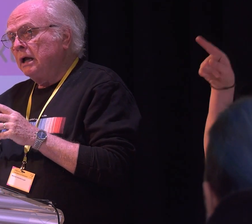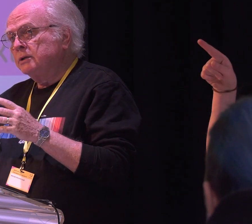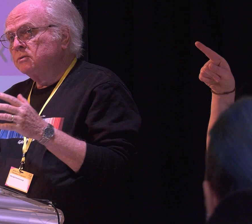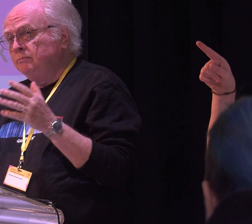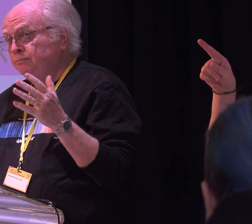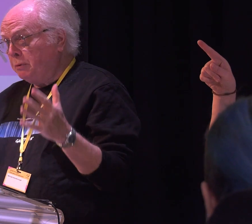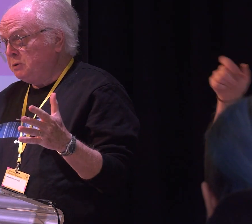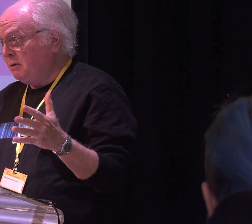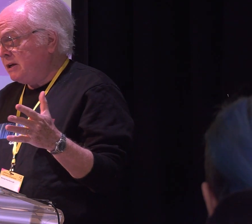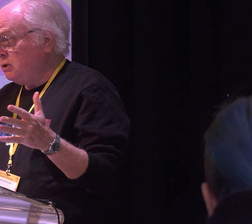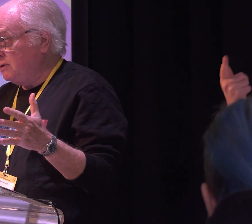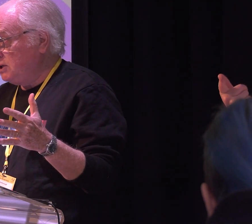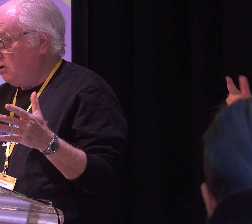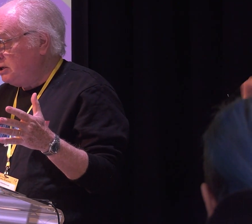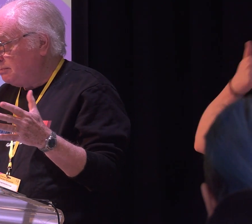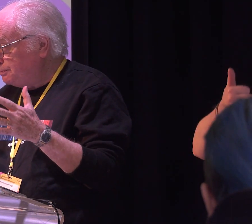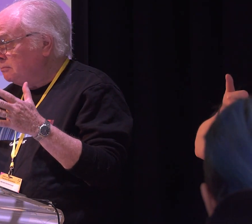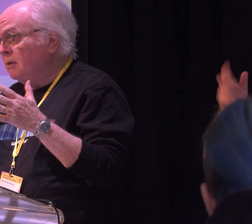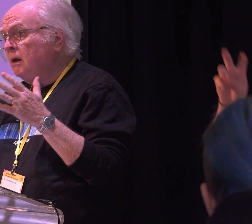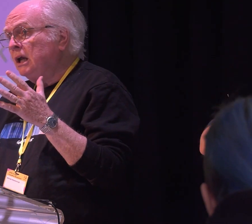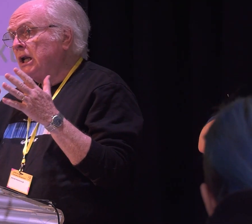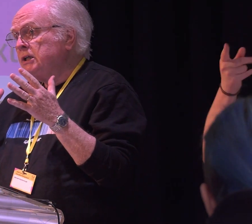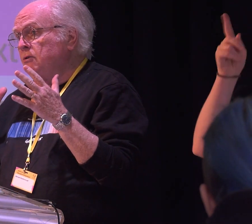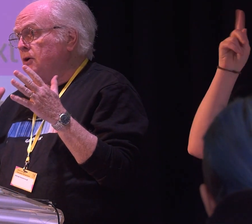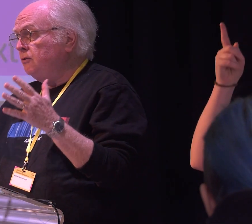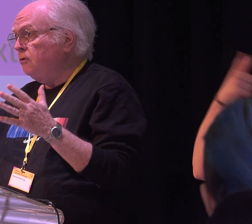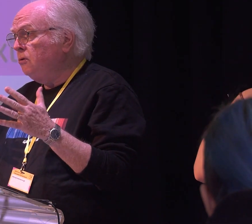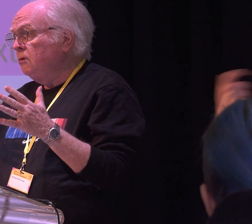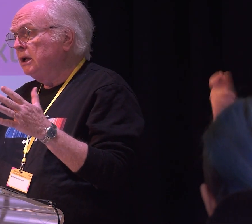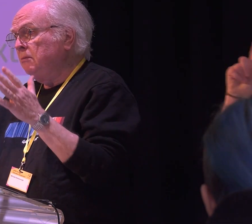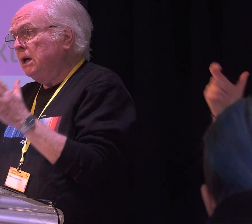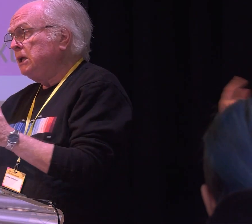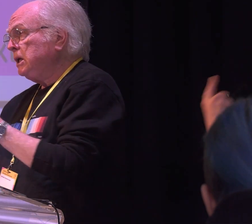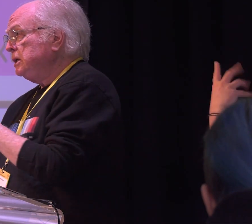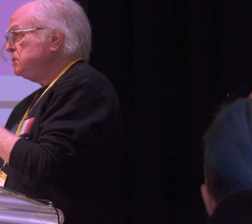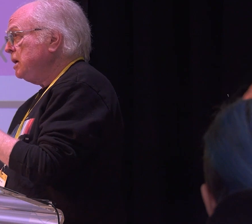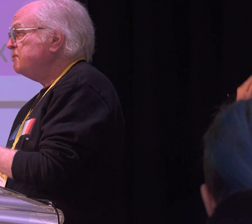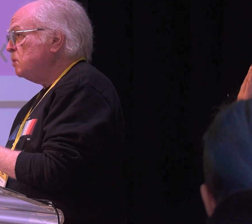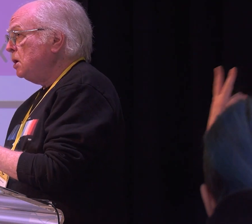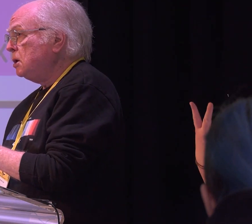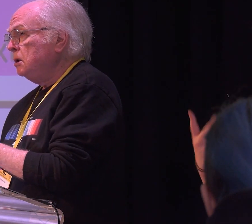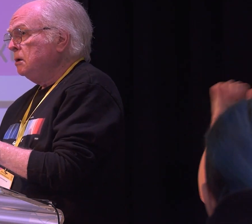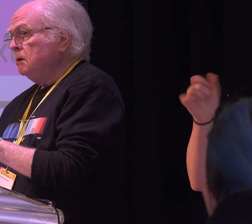as principal of University College in 1932. And he made it his life's work